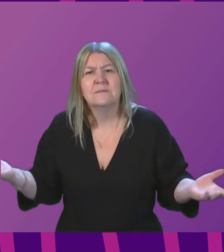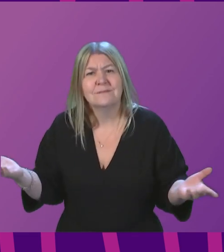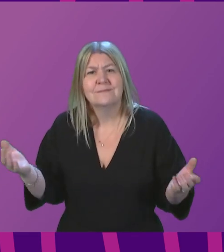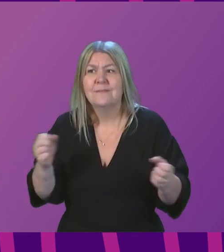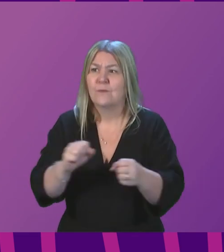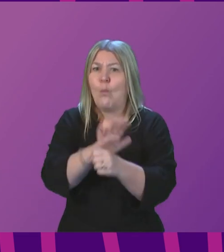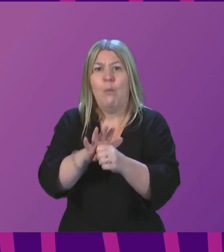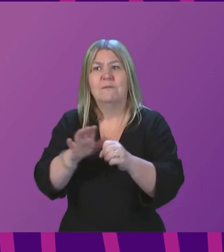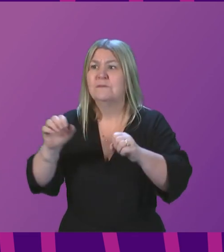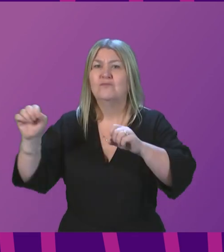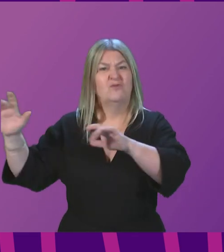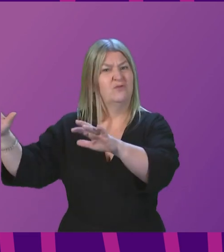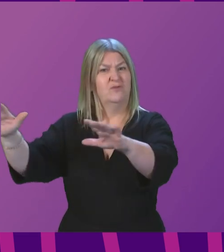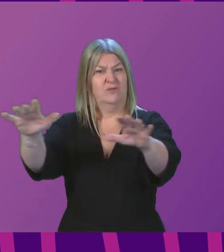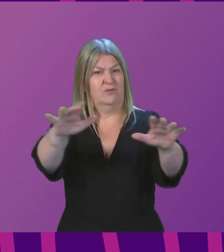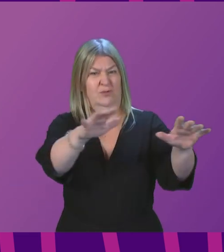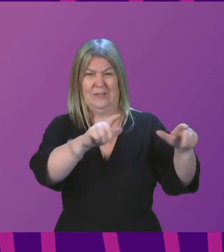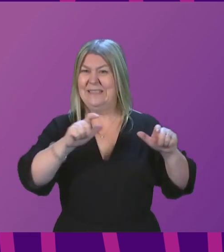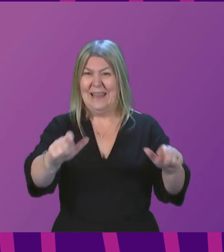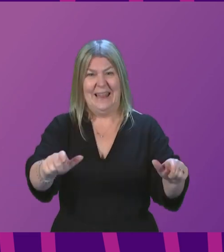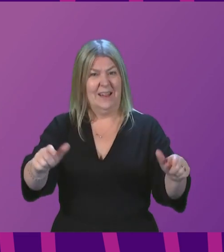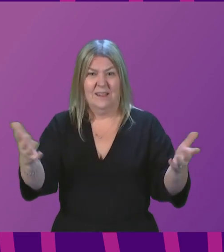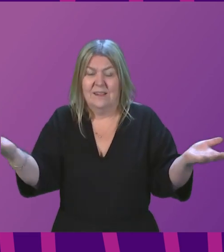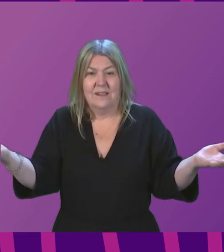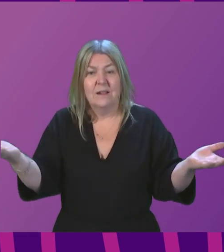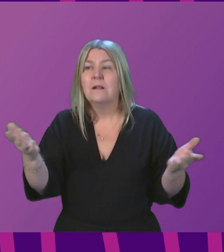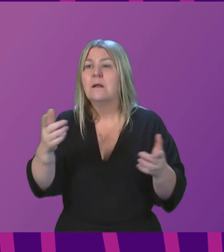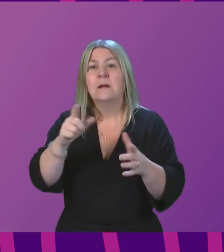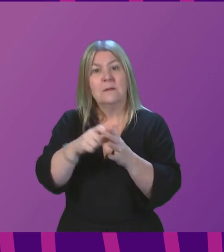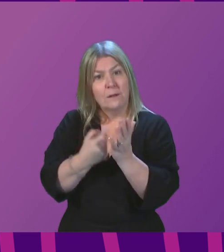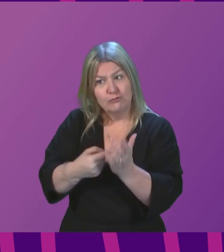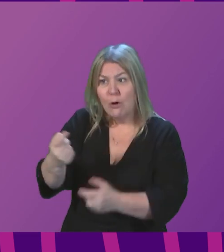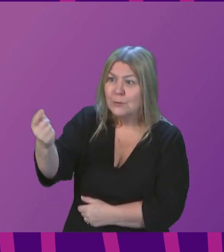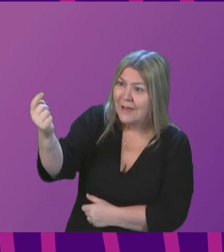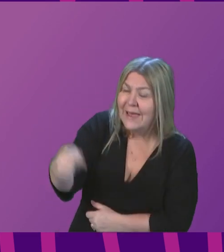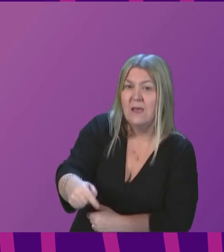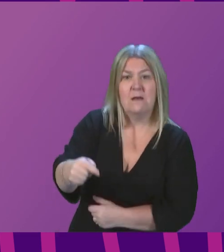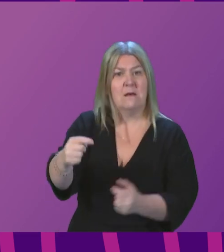Since Douglas Ross returned to this chamber, he has stood here at every key juncture in